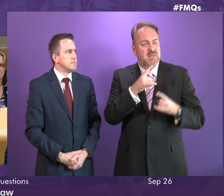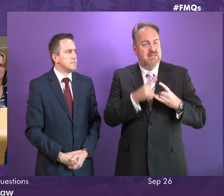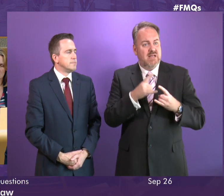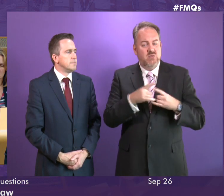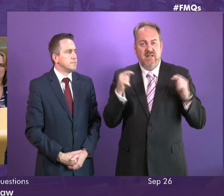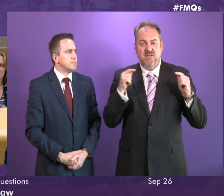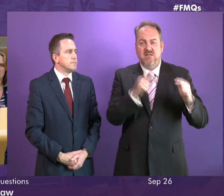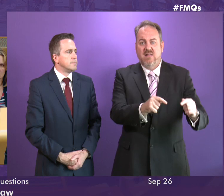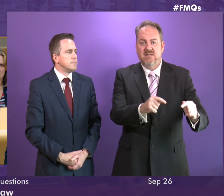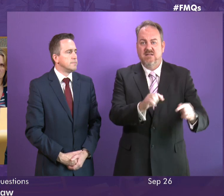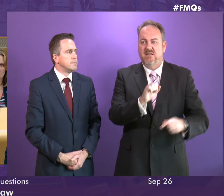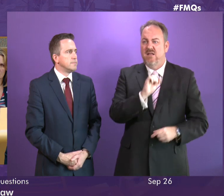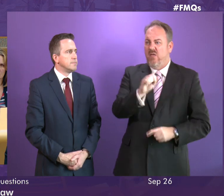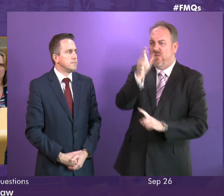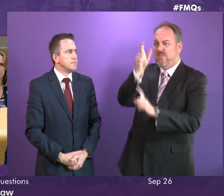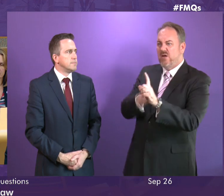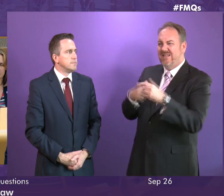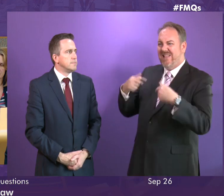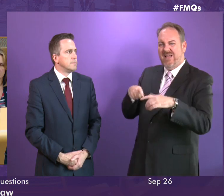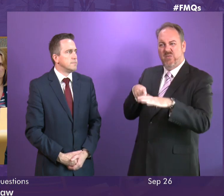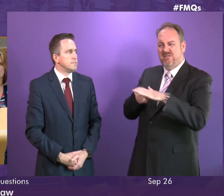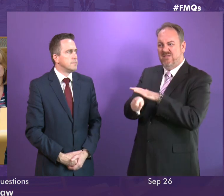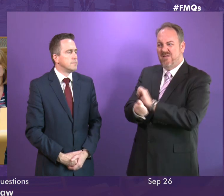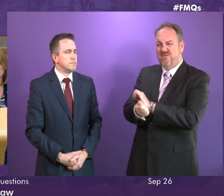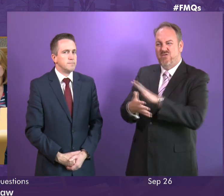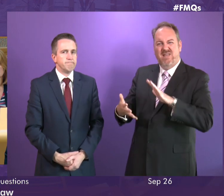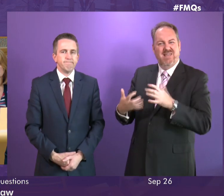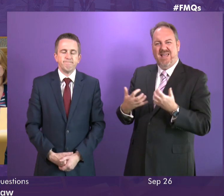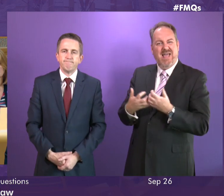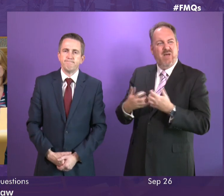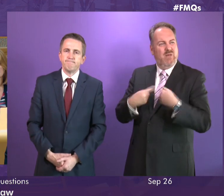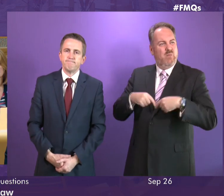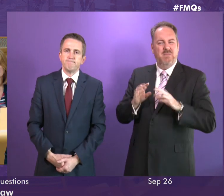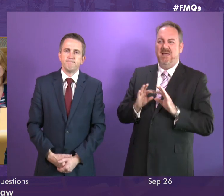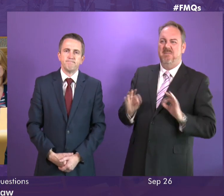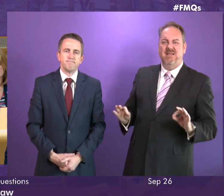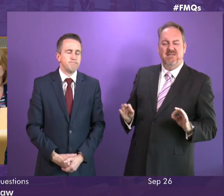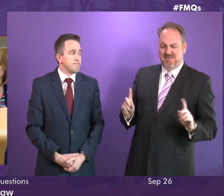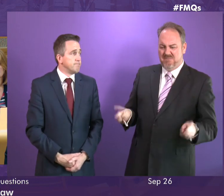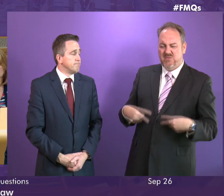apart their life can be allowed to roam free, how ... do you think we can ever rest easily?”